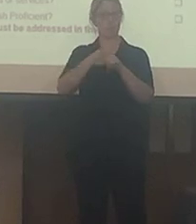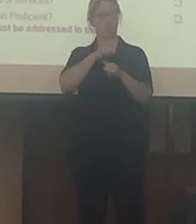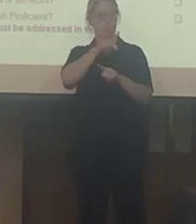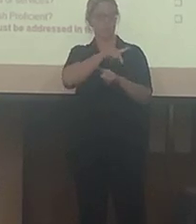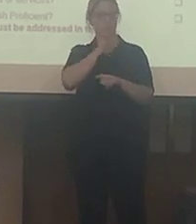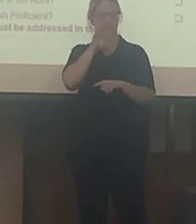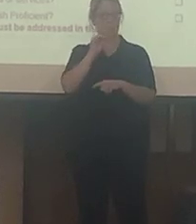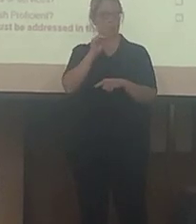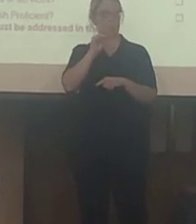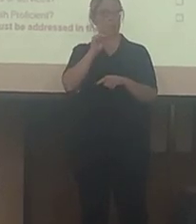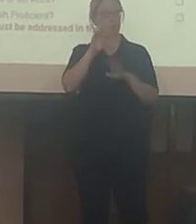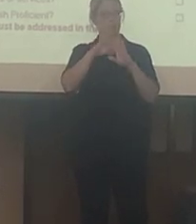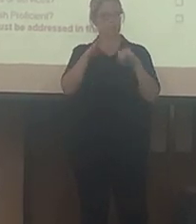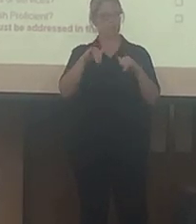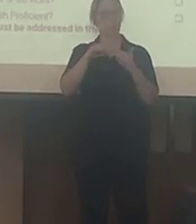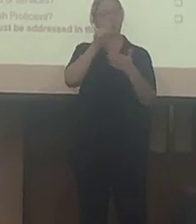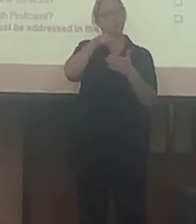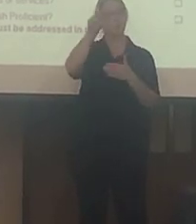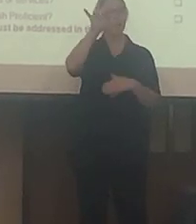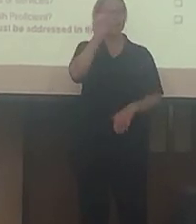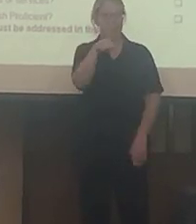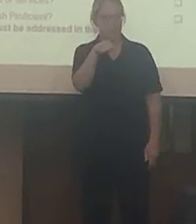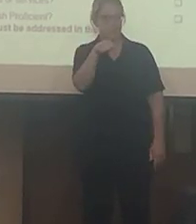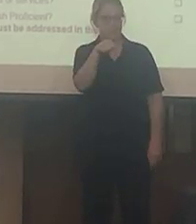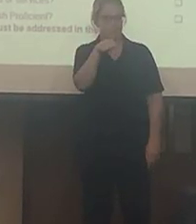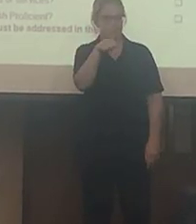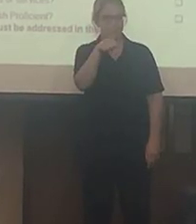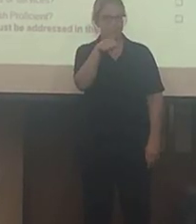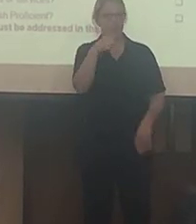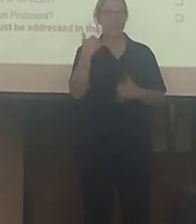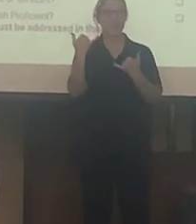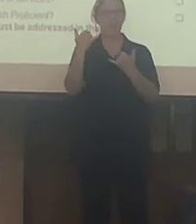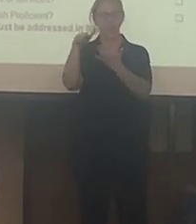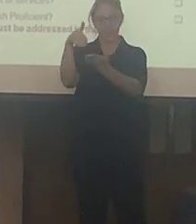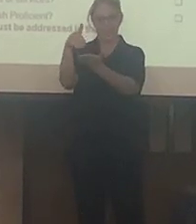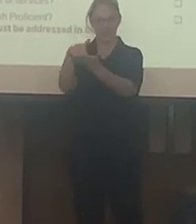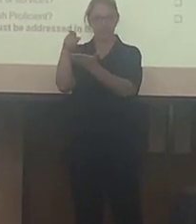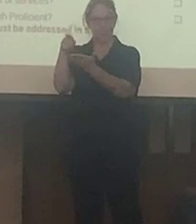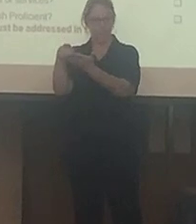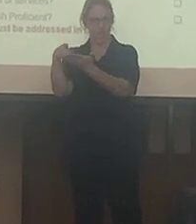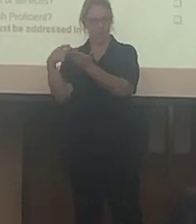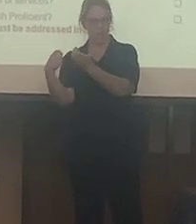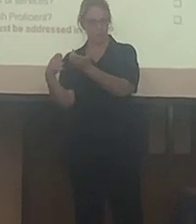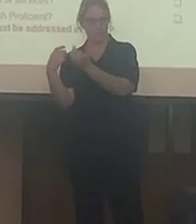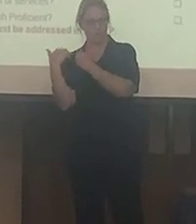needs it yes then that becomes the responsibility of the center to provide that technology for your